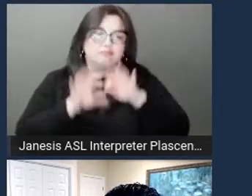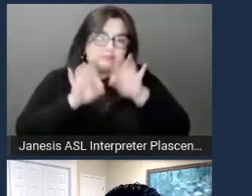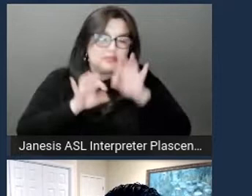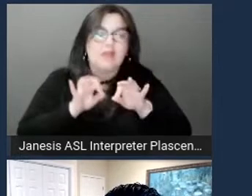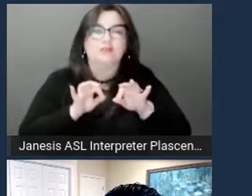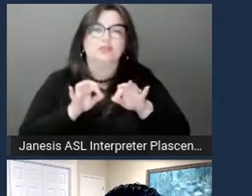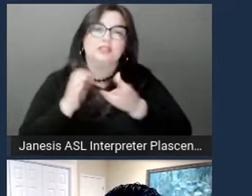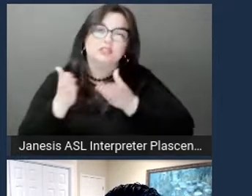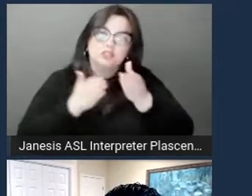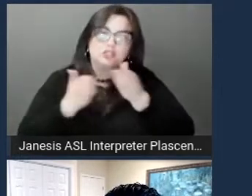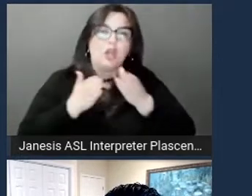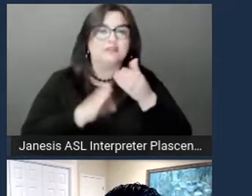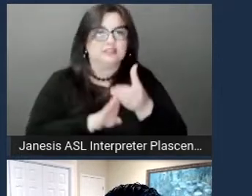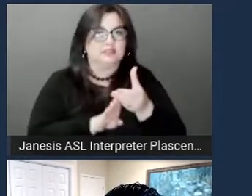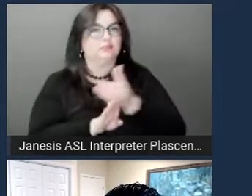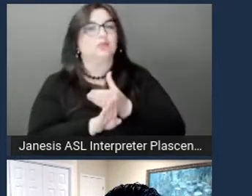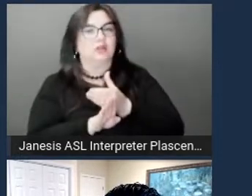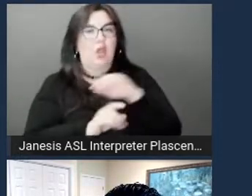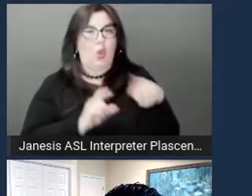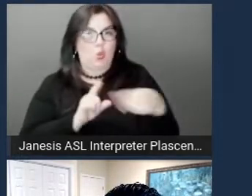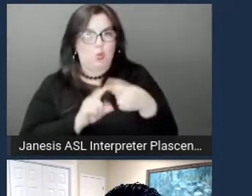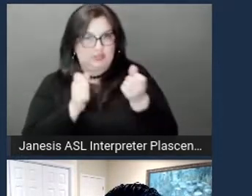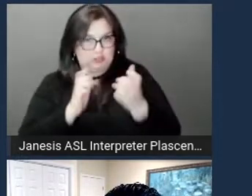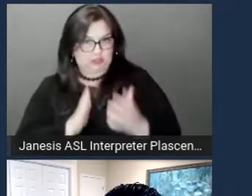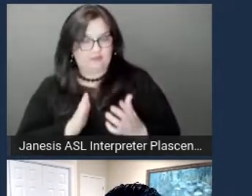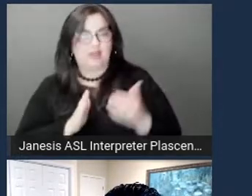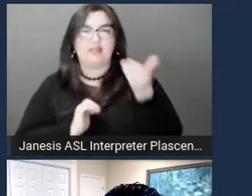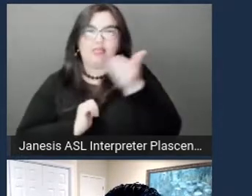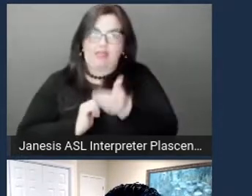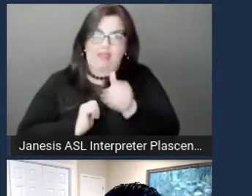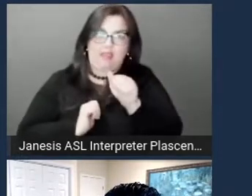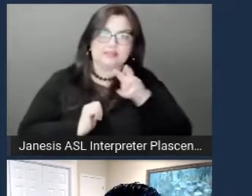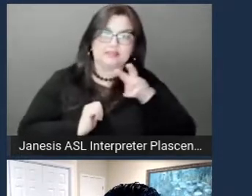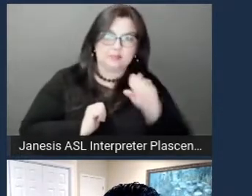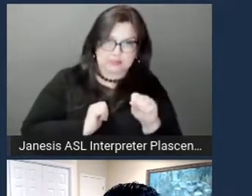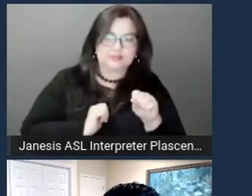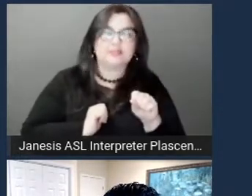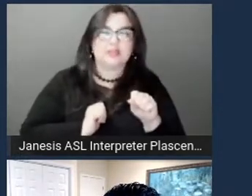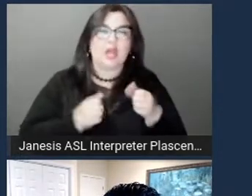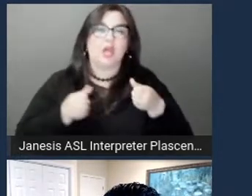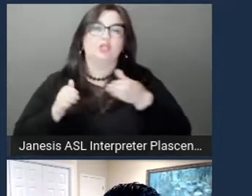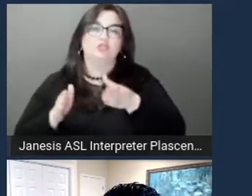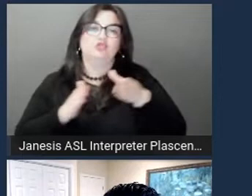Once you have your service discovered in ADS, the Strategy Recommendation Application Data Collector